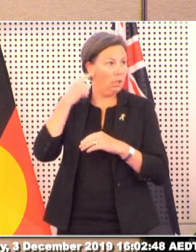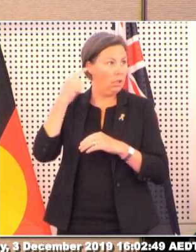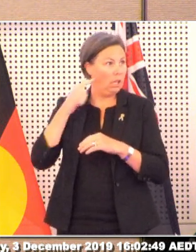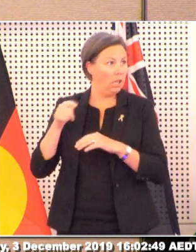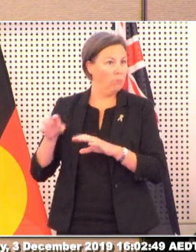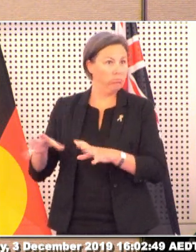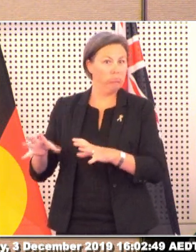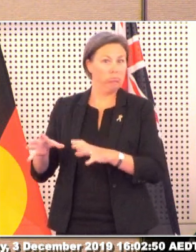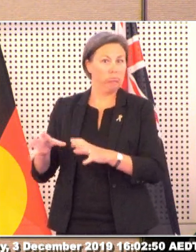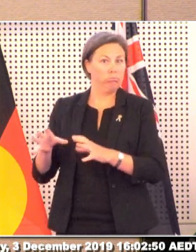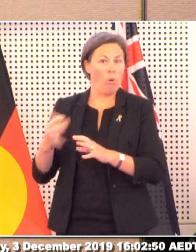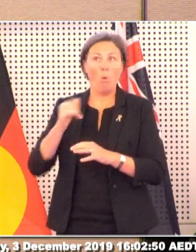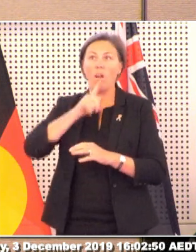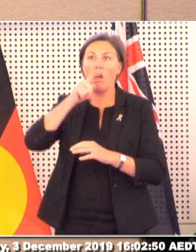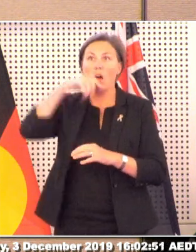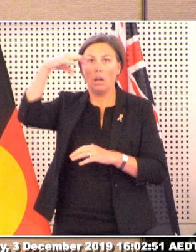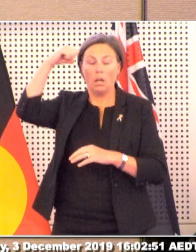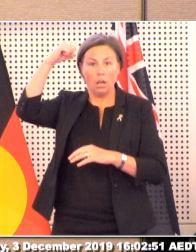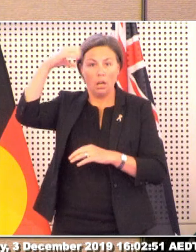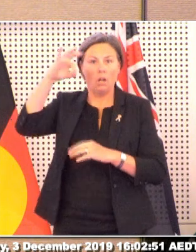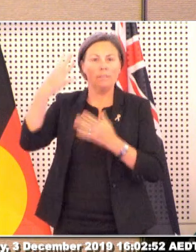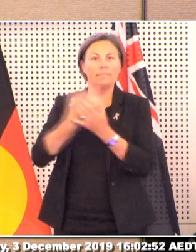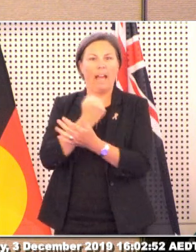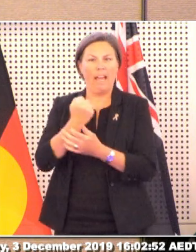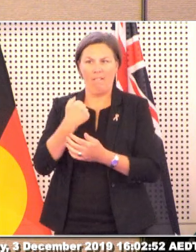that didn’t work, that was unsafe, you know, left for more than six months.